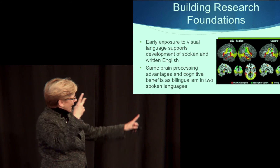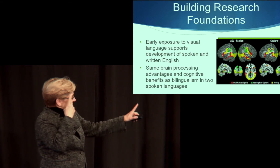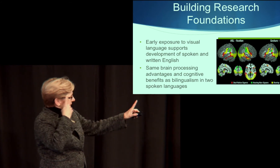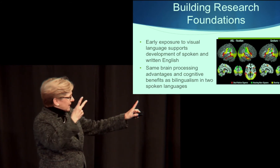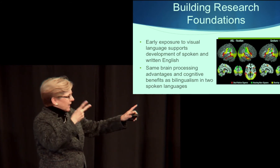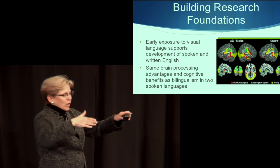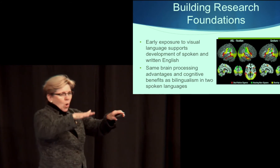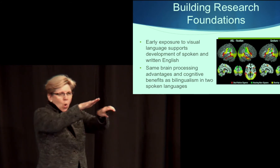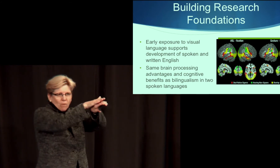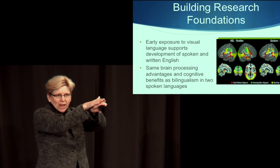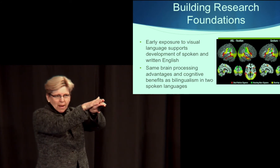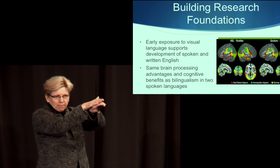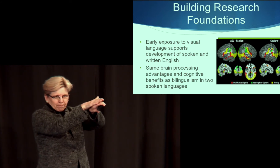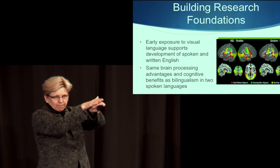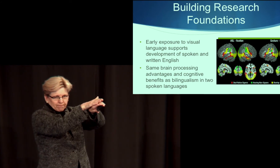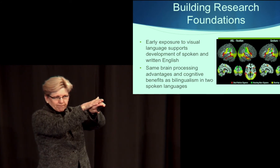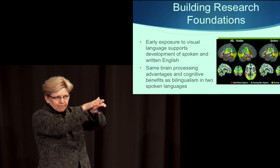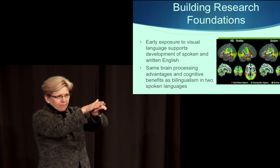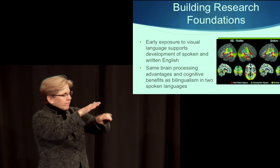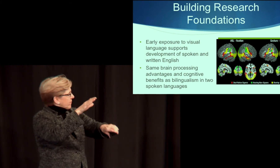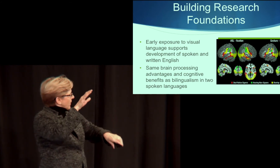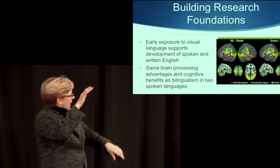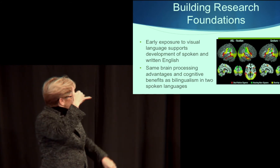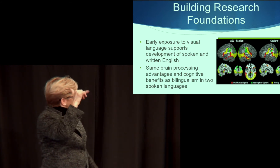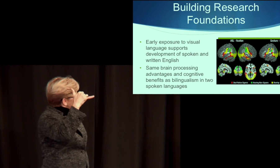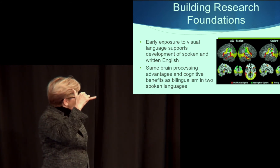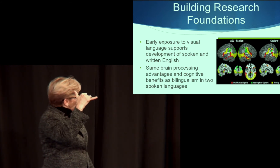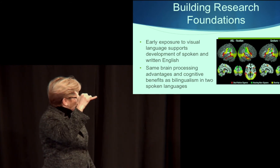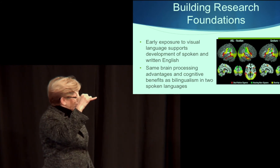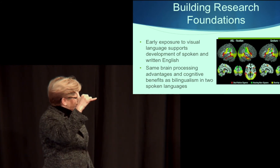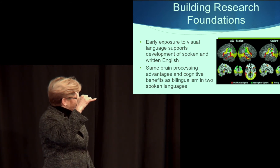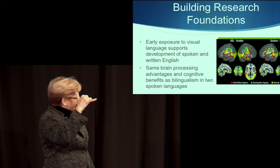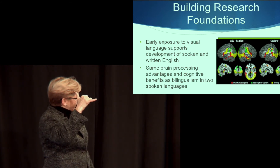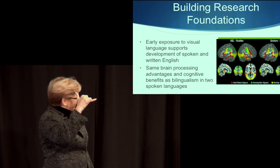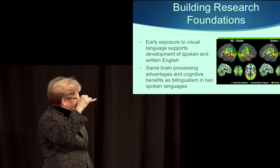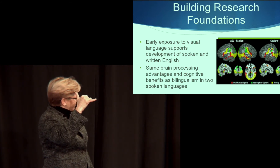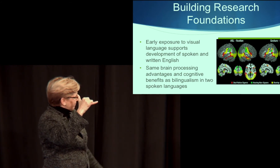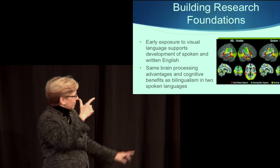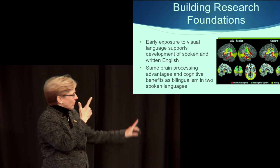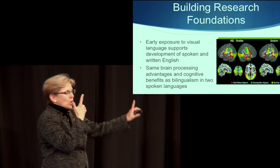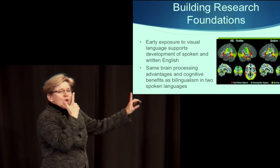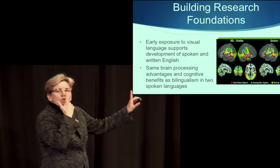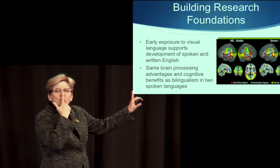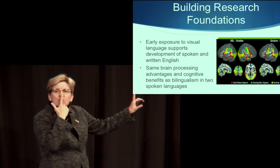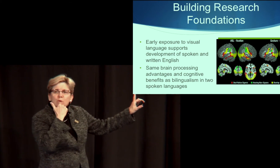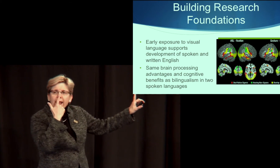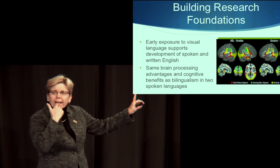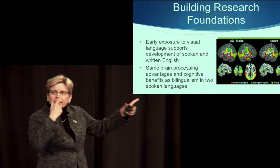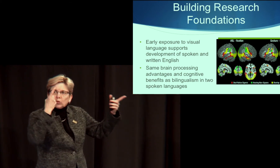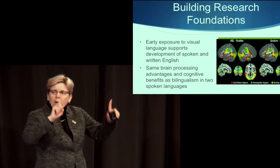So these are brain scans and if you look at the overlap, the yellow and the red,